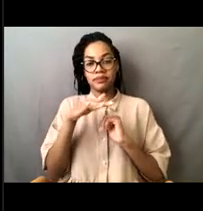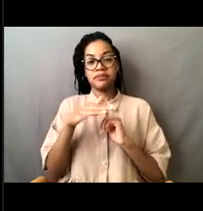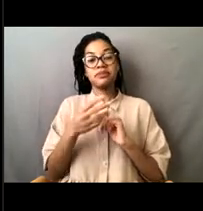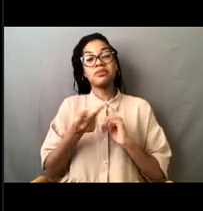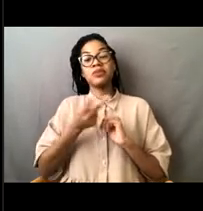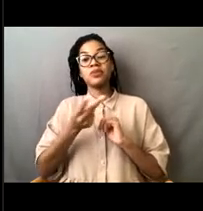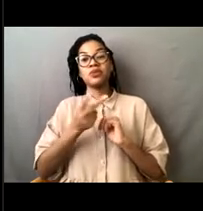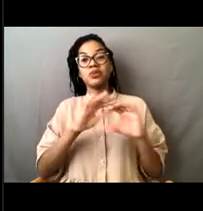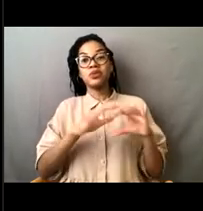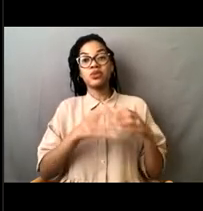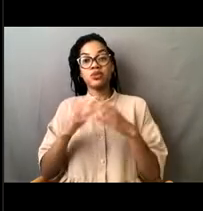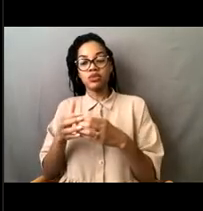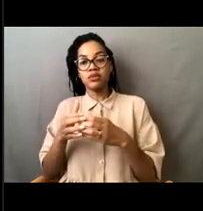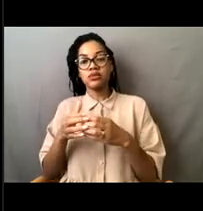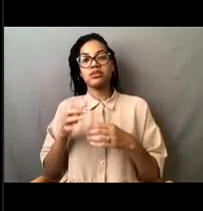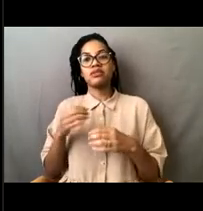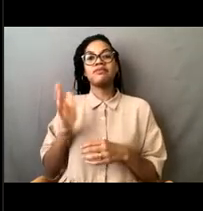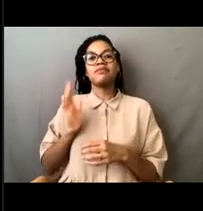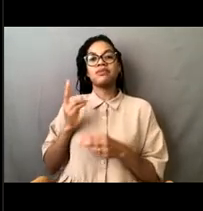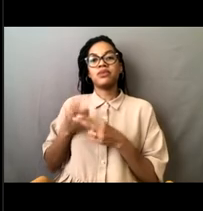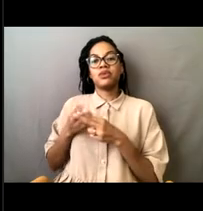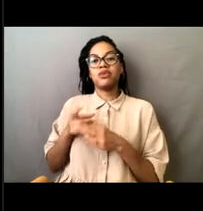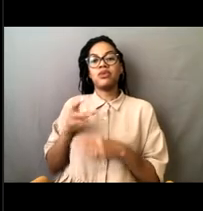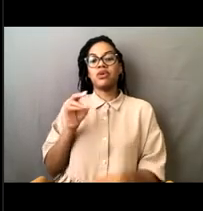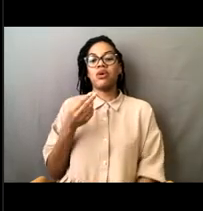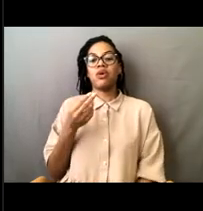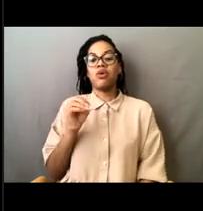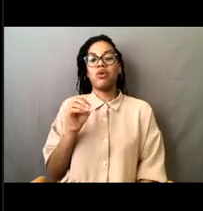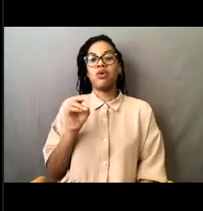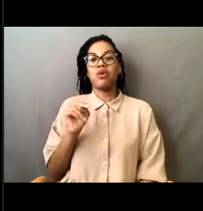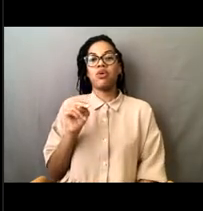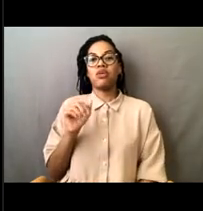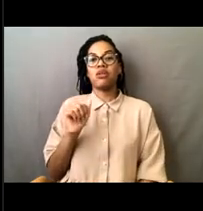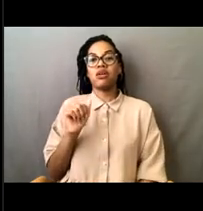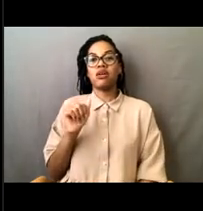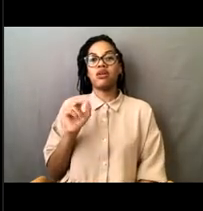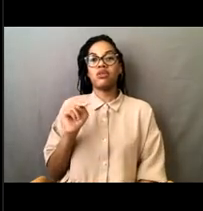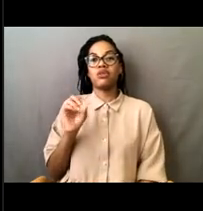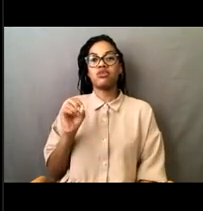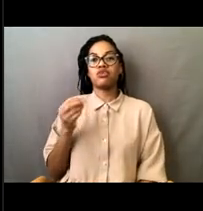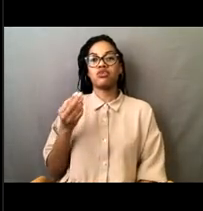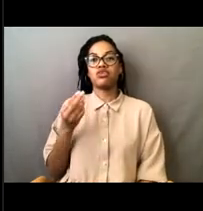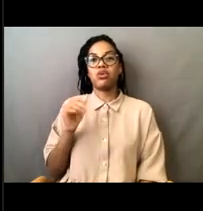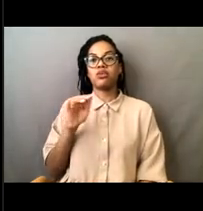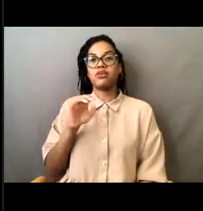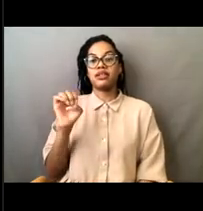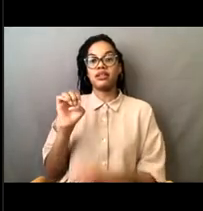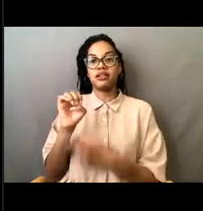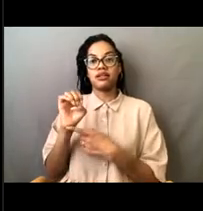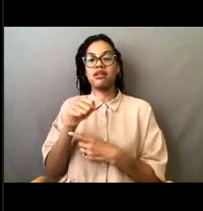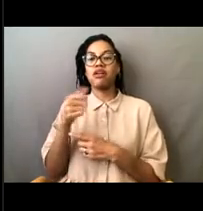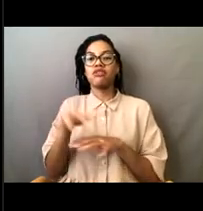also known as the Haudenoshaunee, the St. Lawrence Iroquoians, and many other Indigenous people